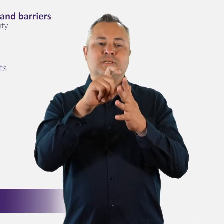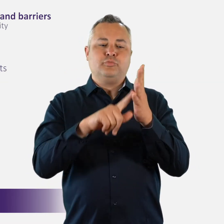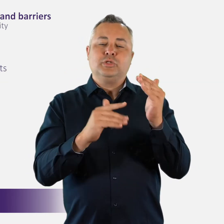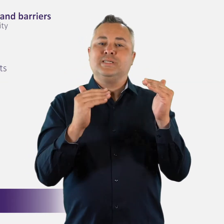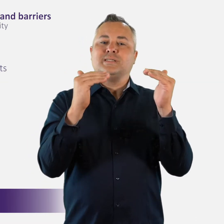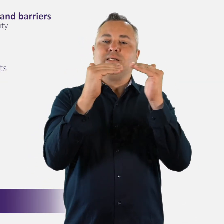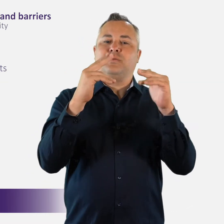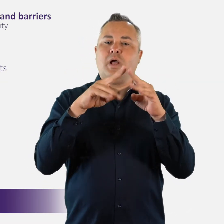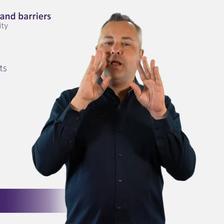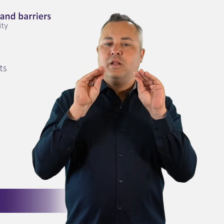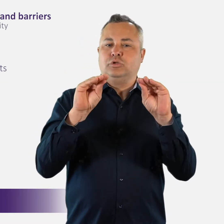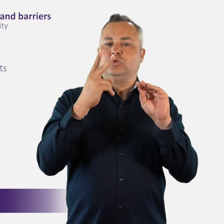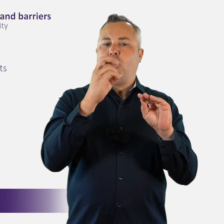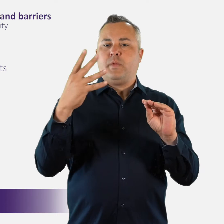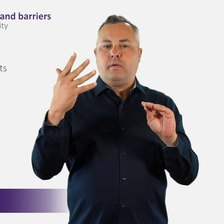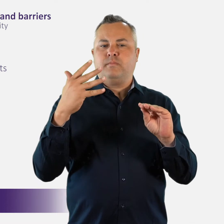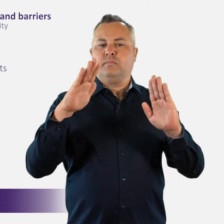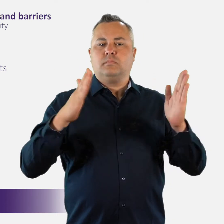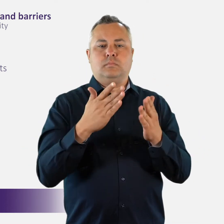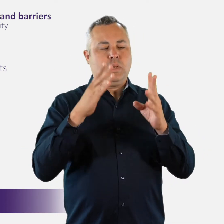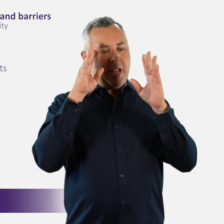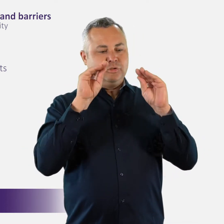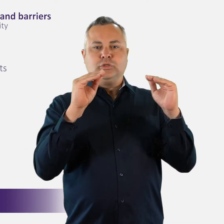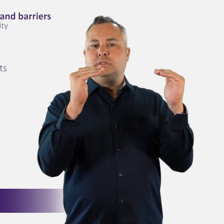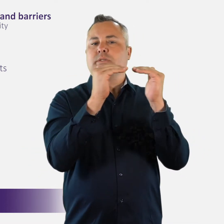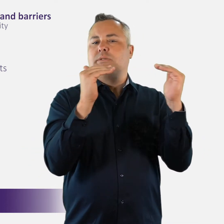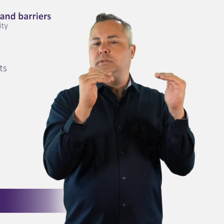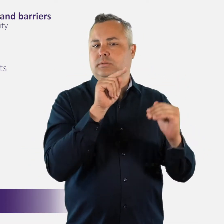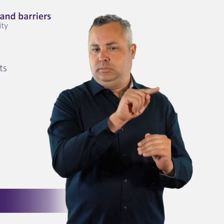and Disability Standards for Education 2005 (Education Standards) -